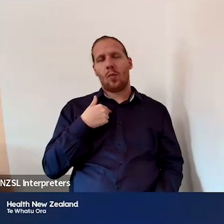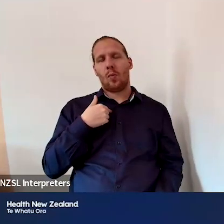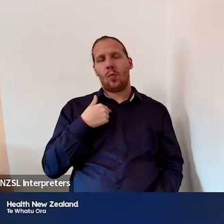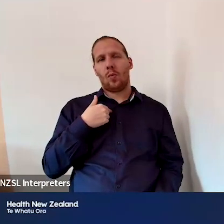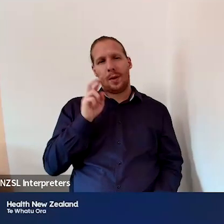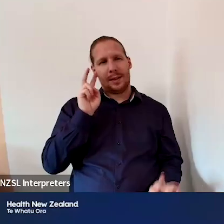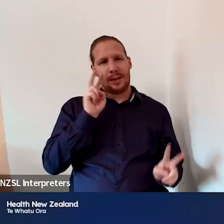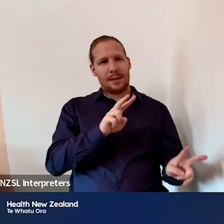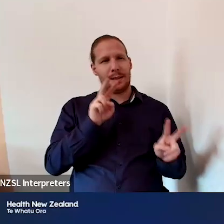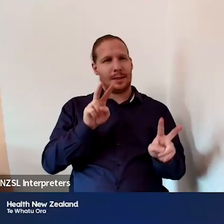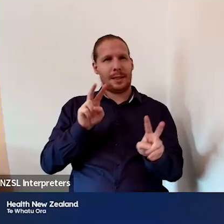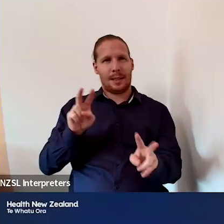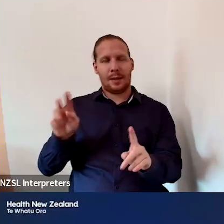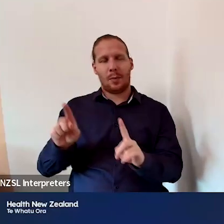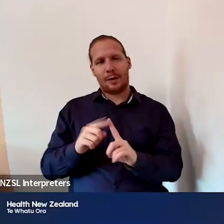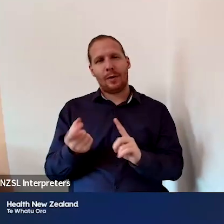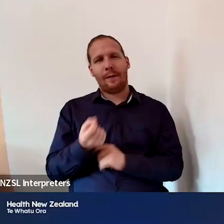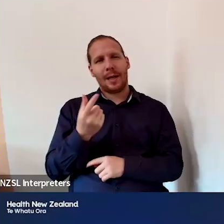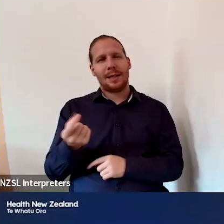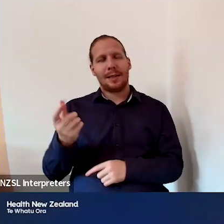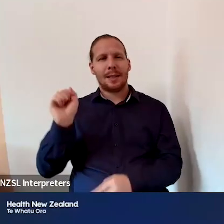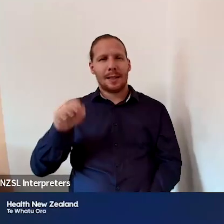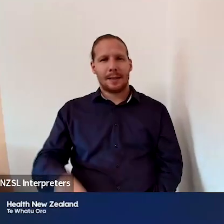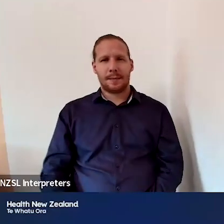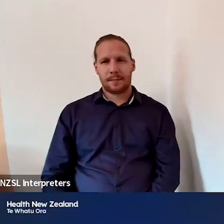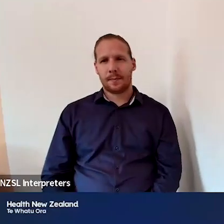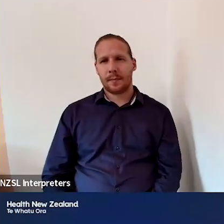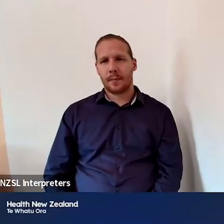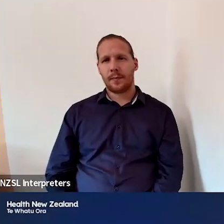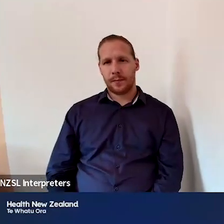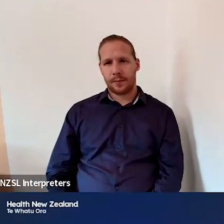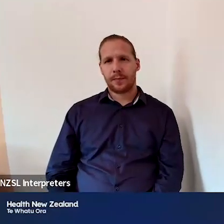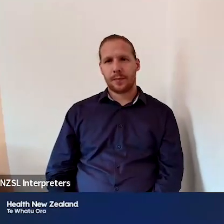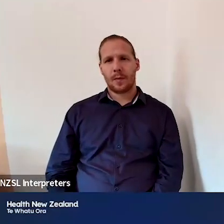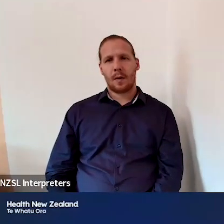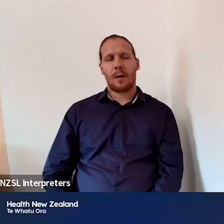other, events, so I know at Growing up in New Zealand, we've really looked to,